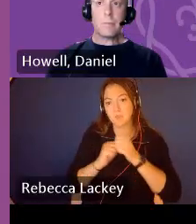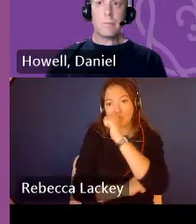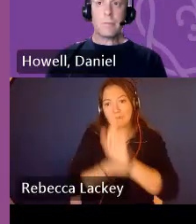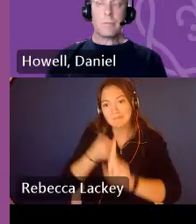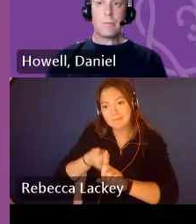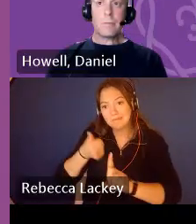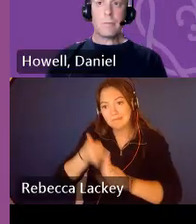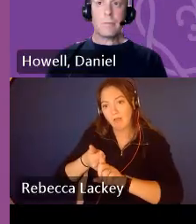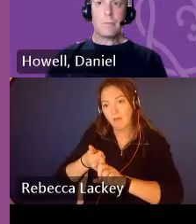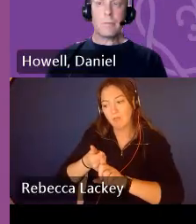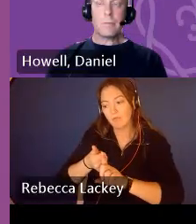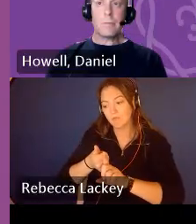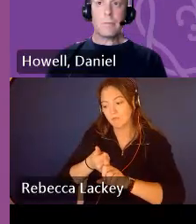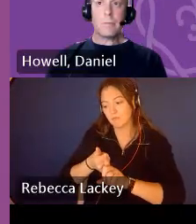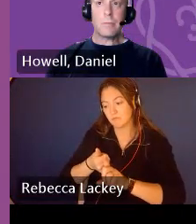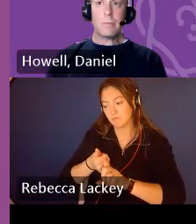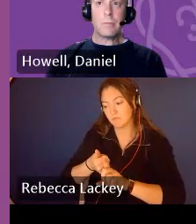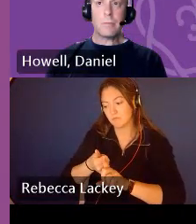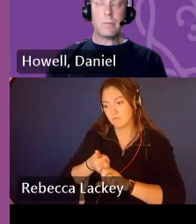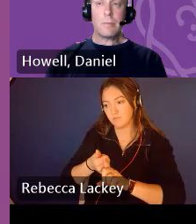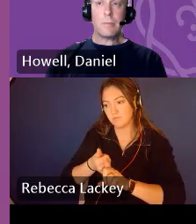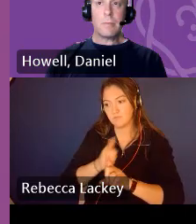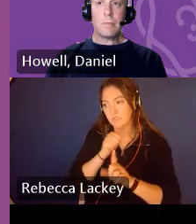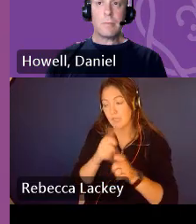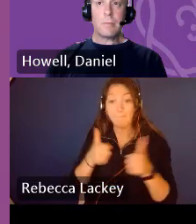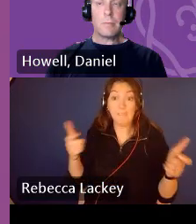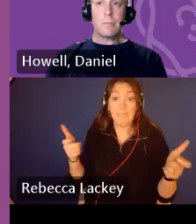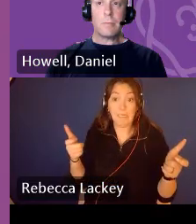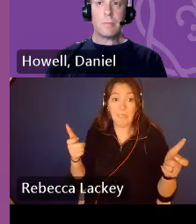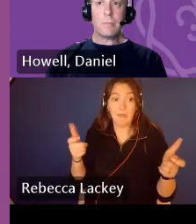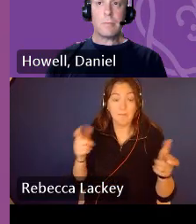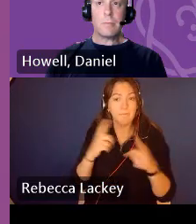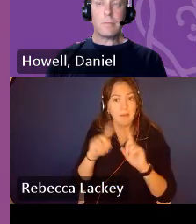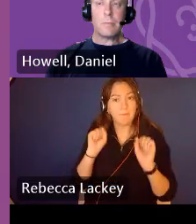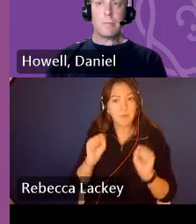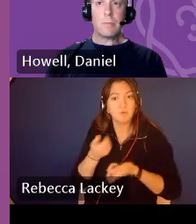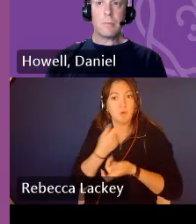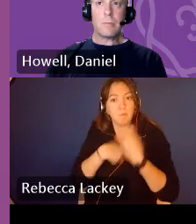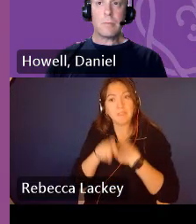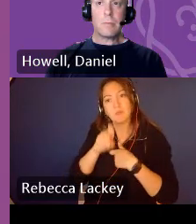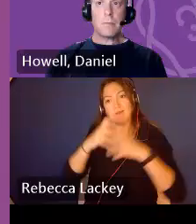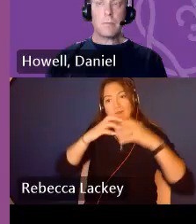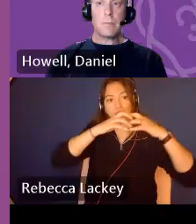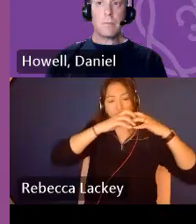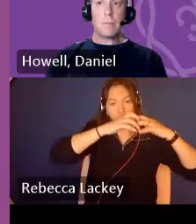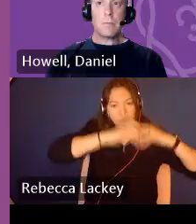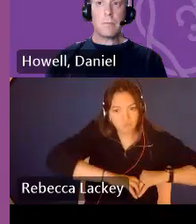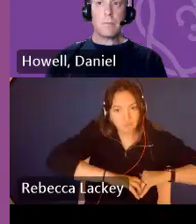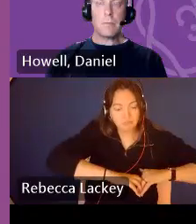is is um not very large but in order to replace it you have to tear out the old bridge. And uh